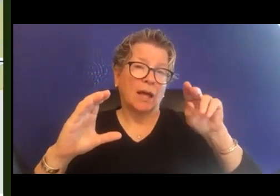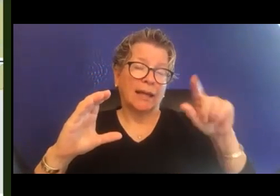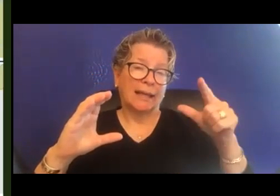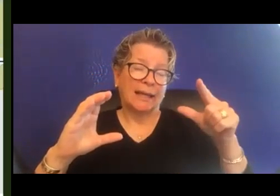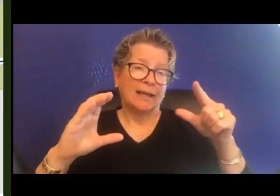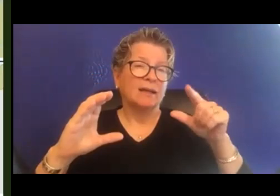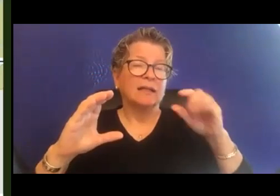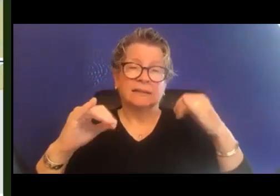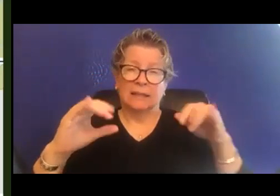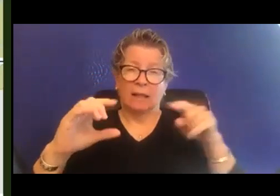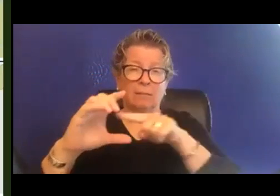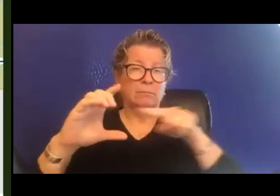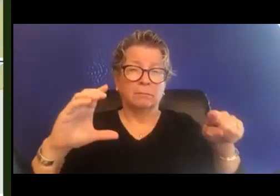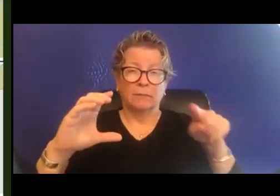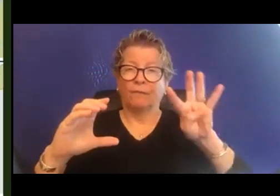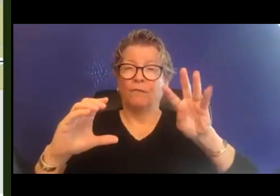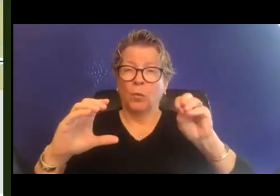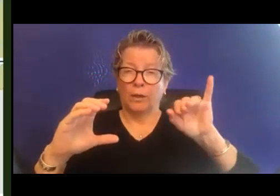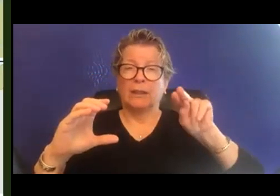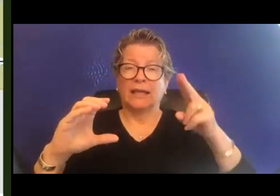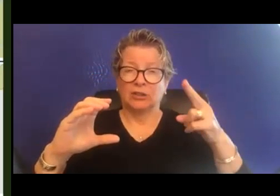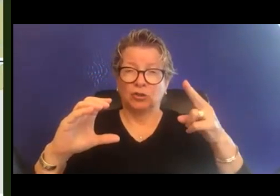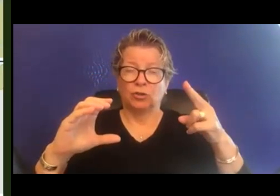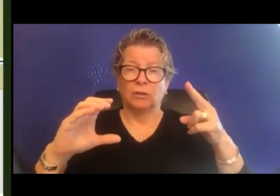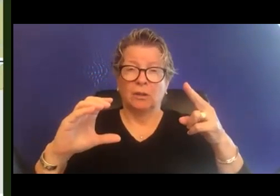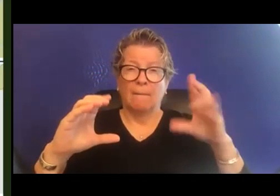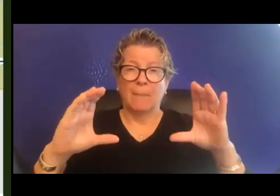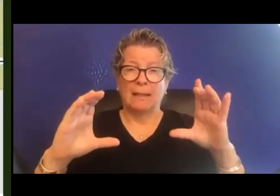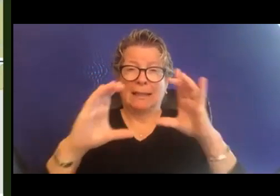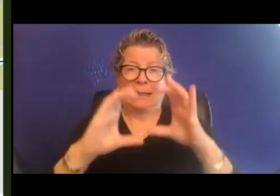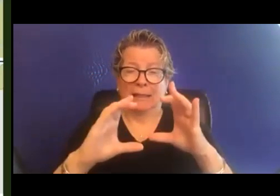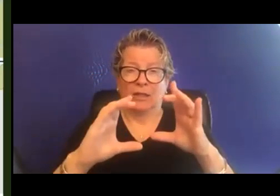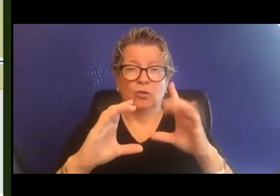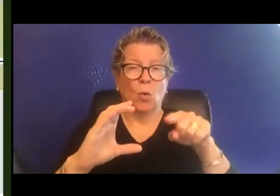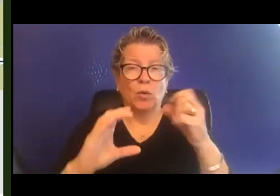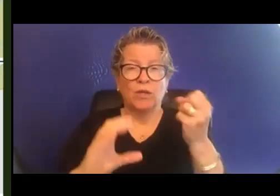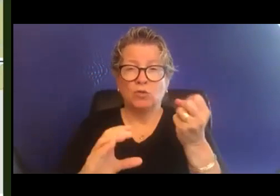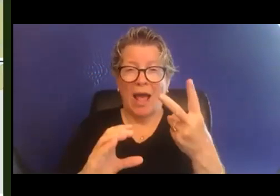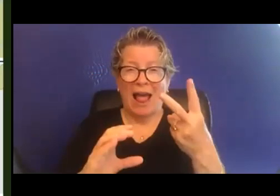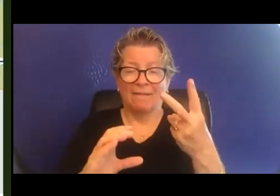There the casing size is still 40-inch diameter, but the inside pipe is only 12-inch diameter.